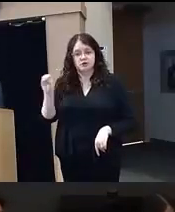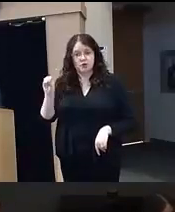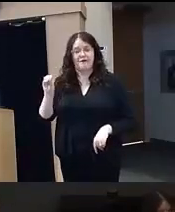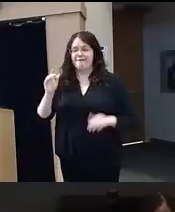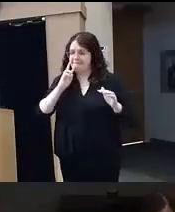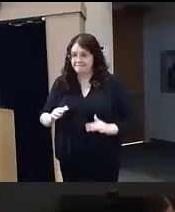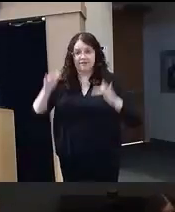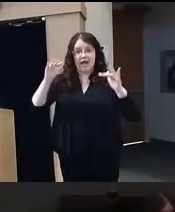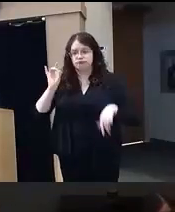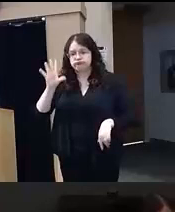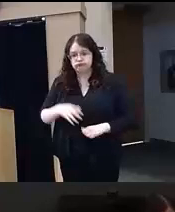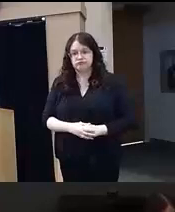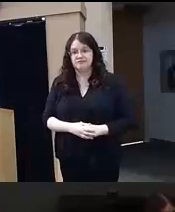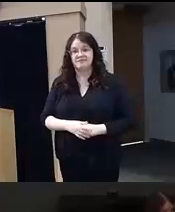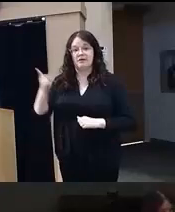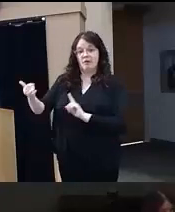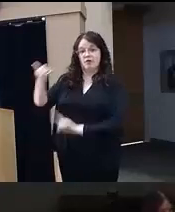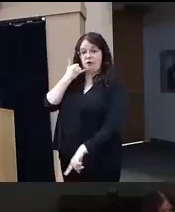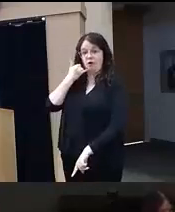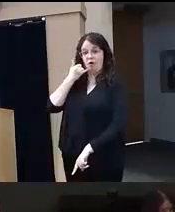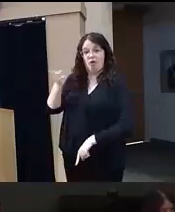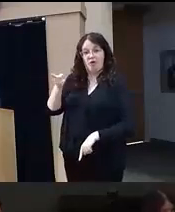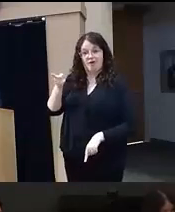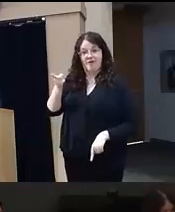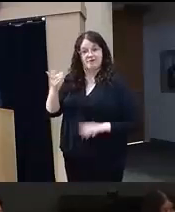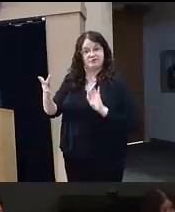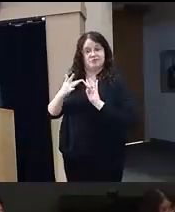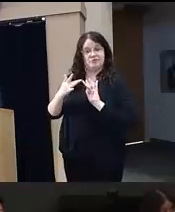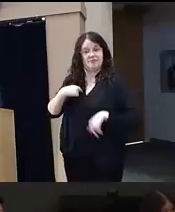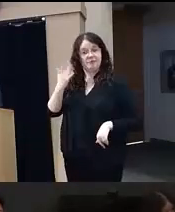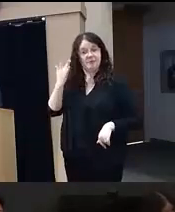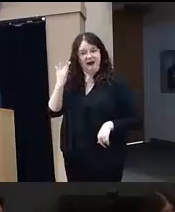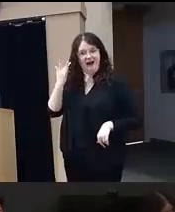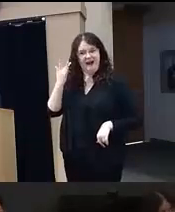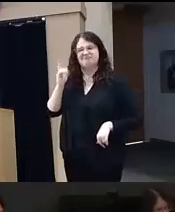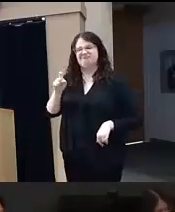that time I was contacted because all of a sudden we had to evacuate everybody